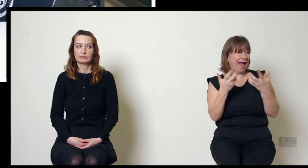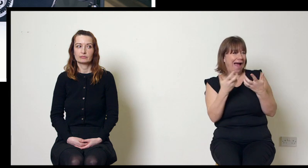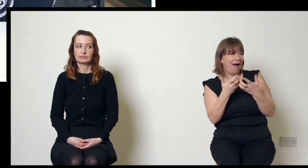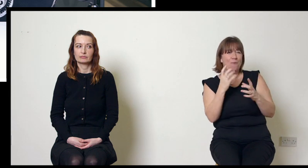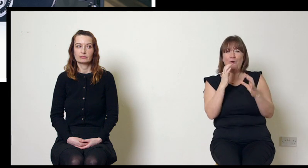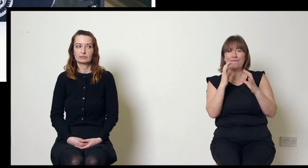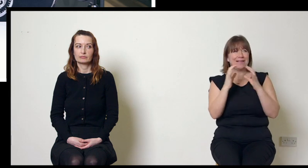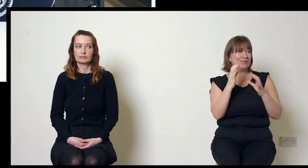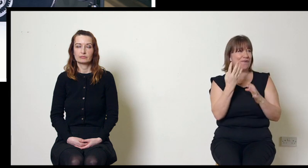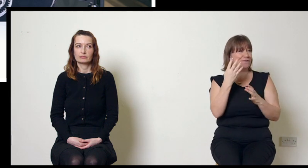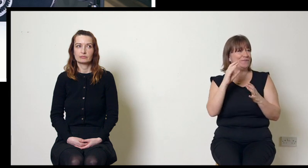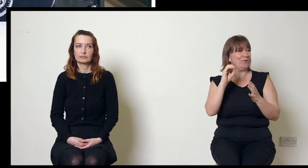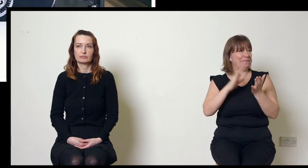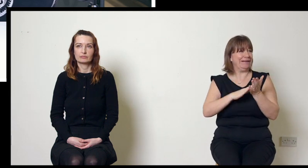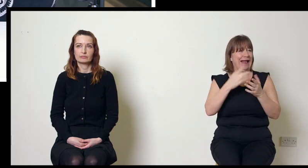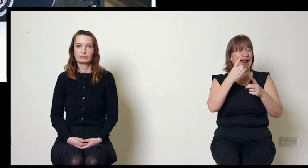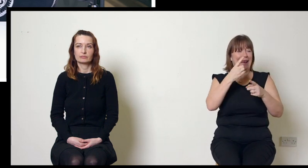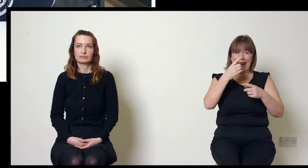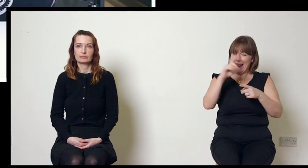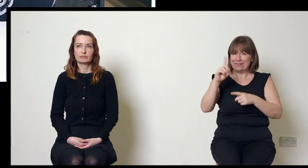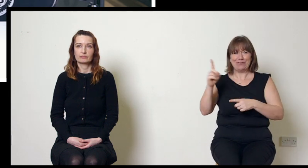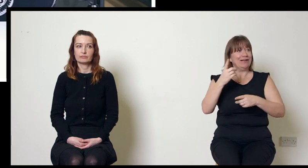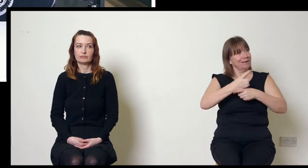Yeah, 40 minutes later we were still yabbering on in the exhibition,